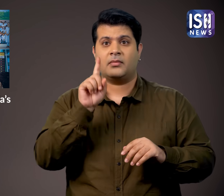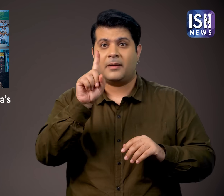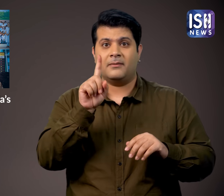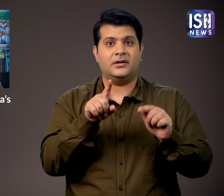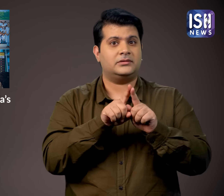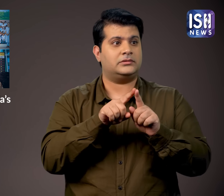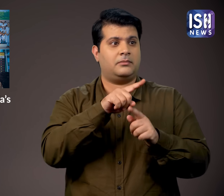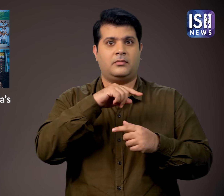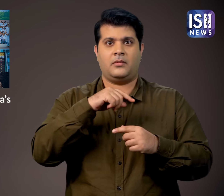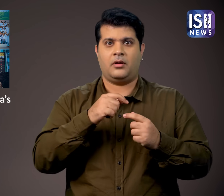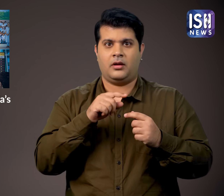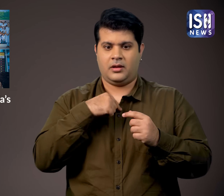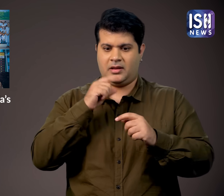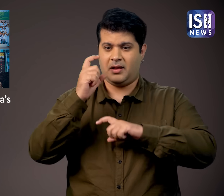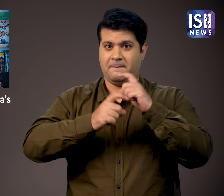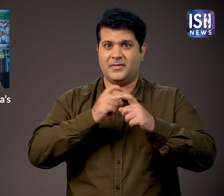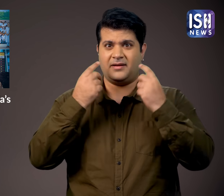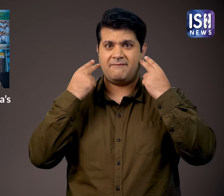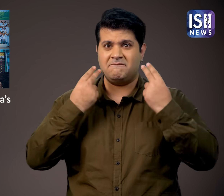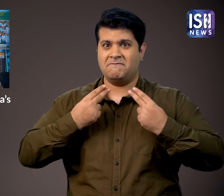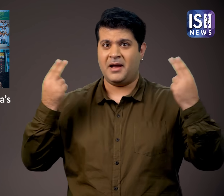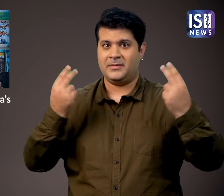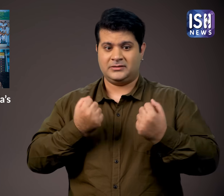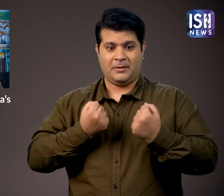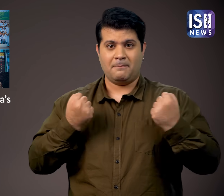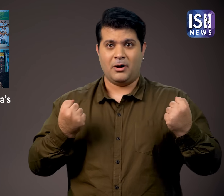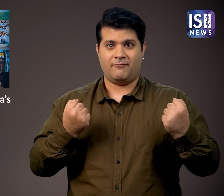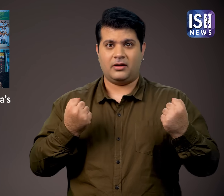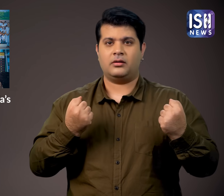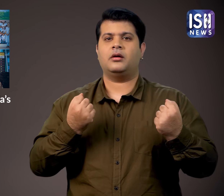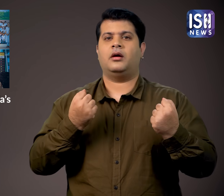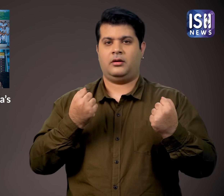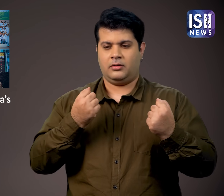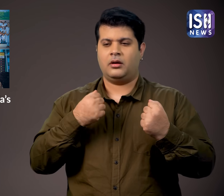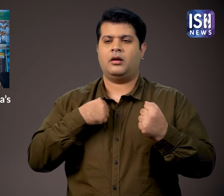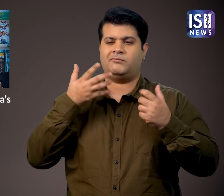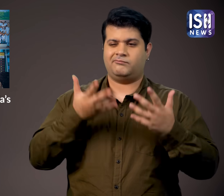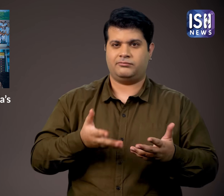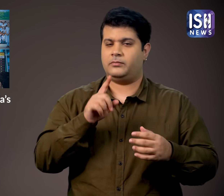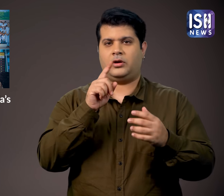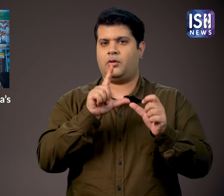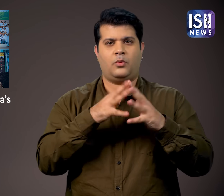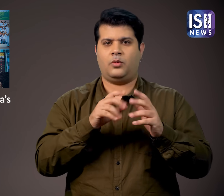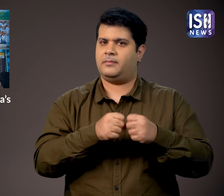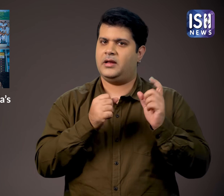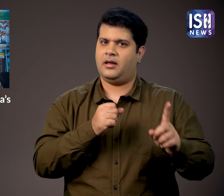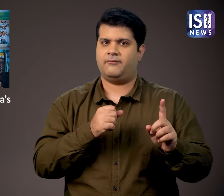Being big is not a crime, what is illegal is misusing that power.